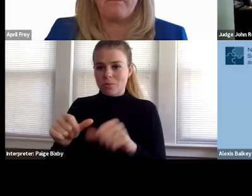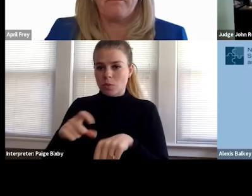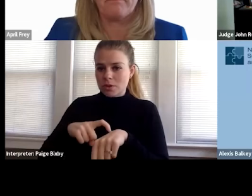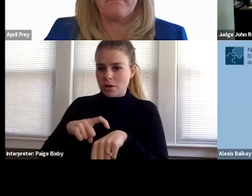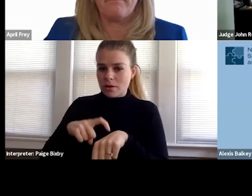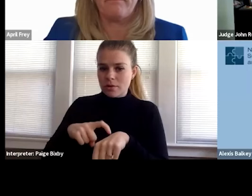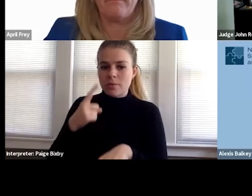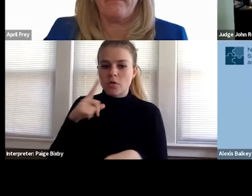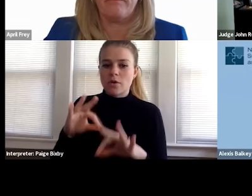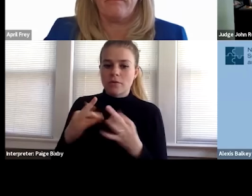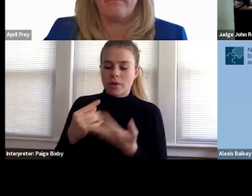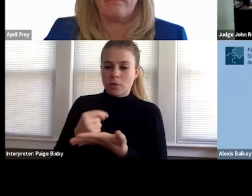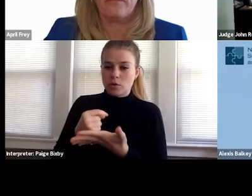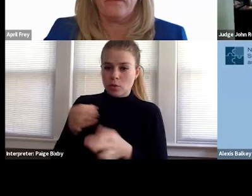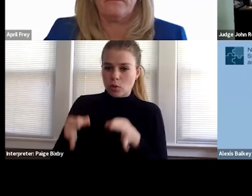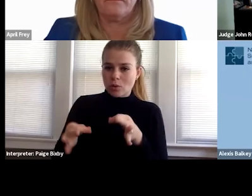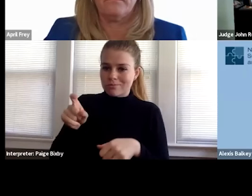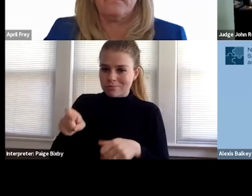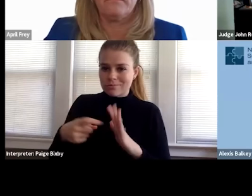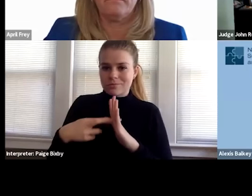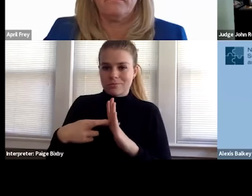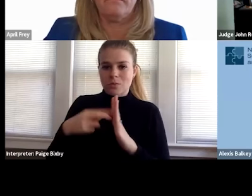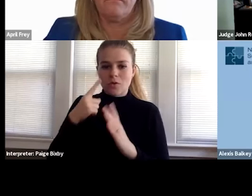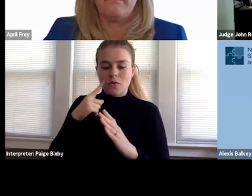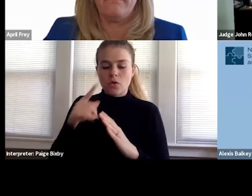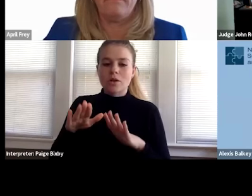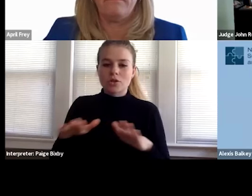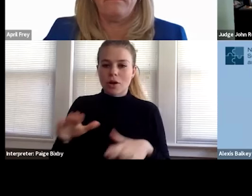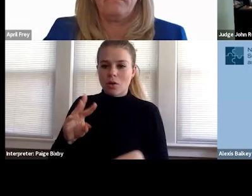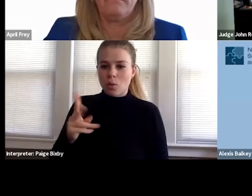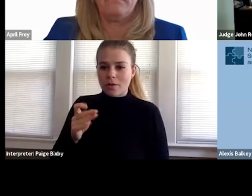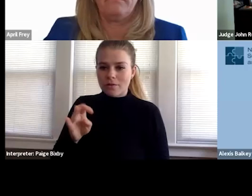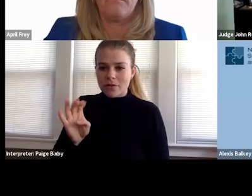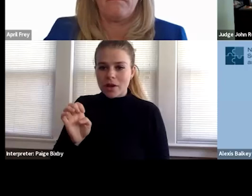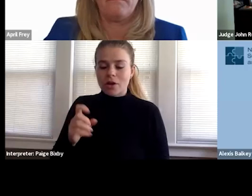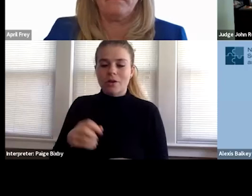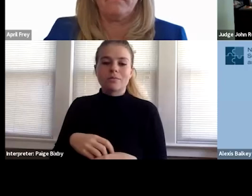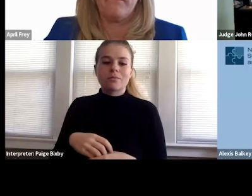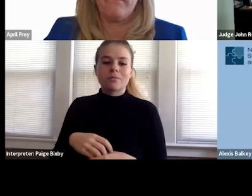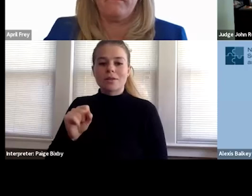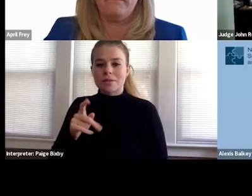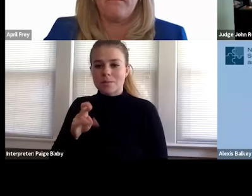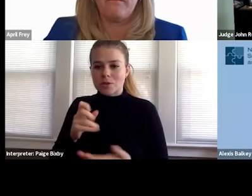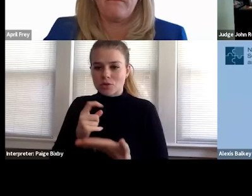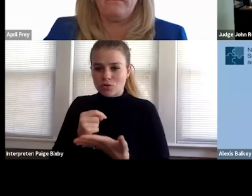there must be representatives from child welfare, substance use treatment, the court, and other families serving agencies.